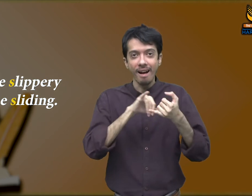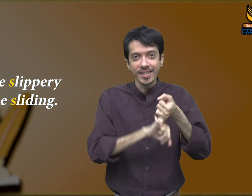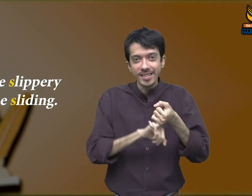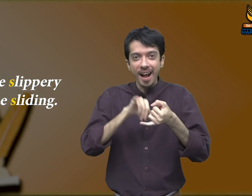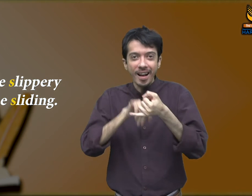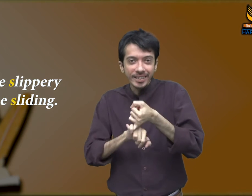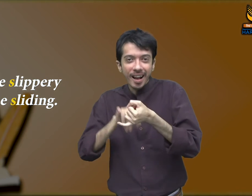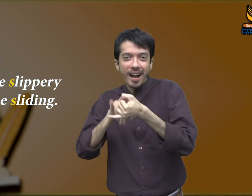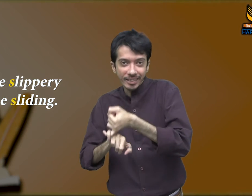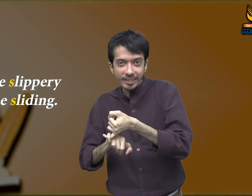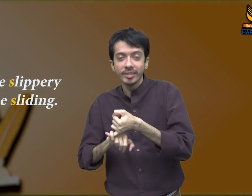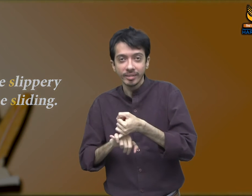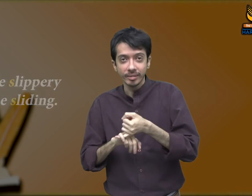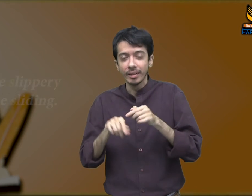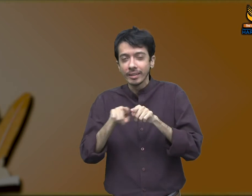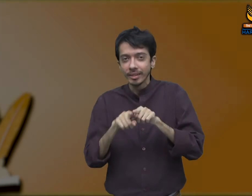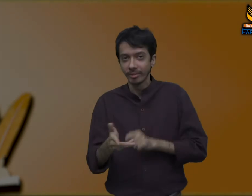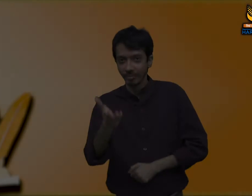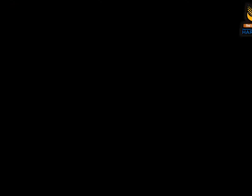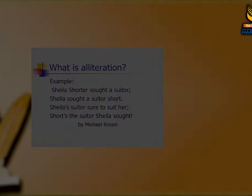that begin with the same sound. Look at this example.